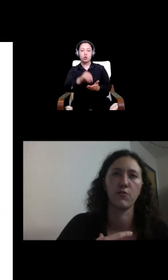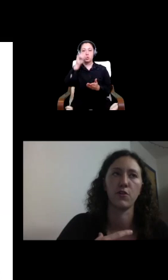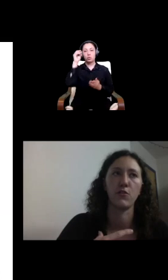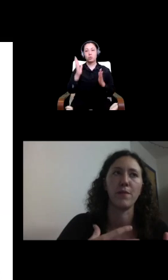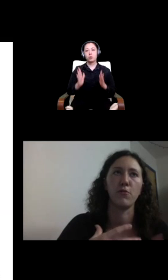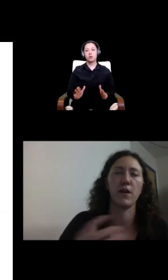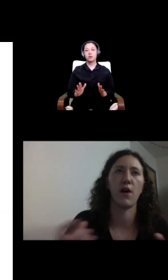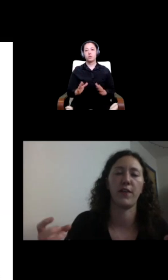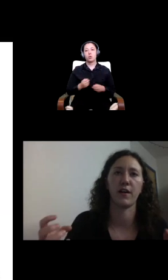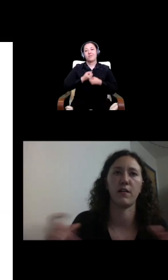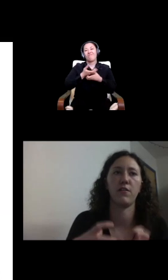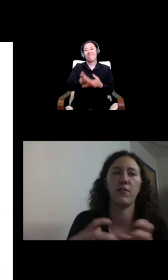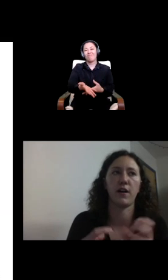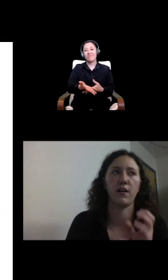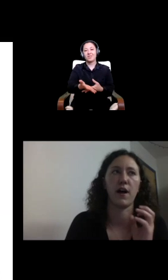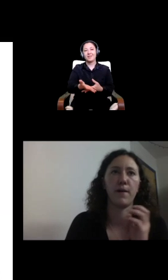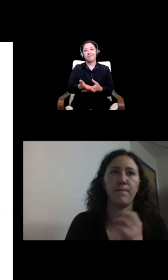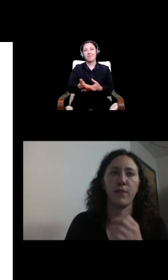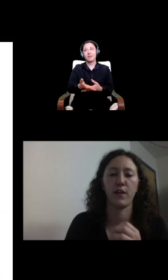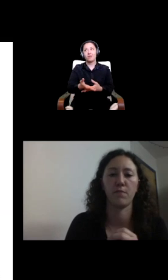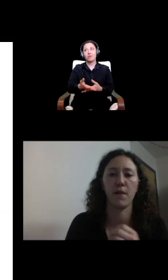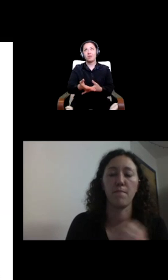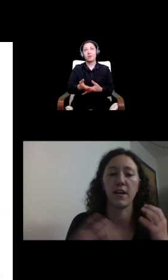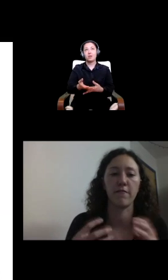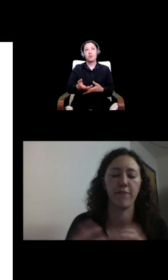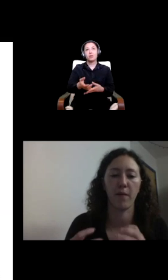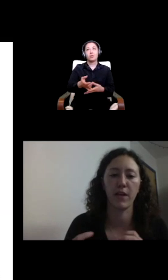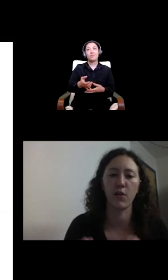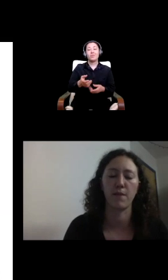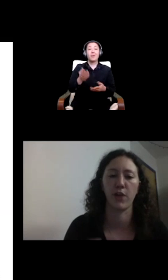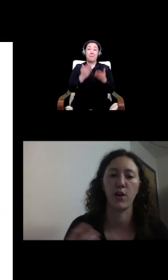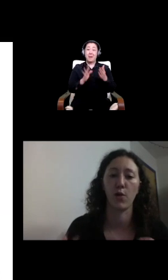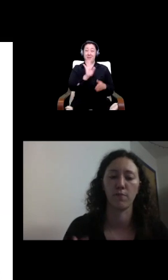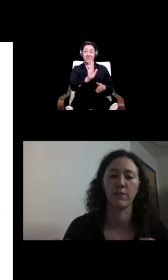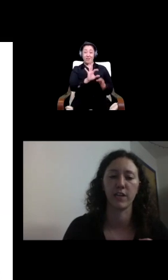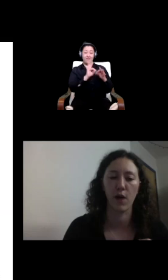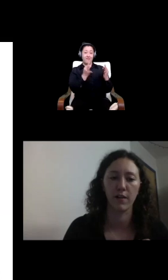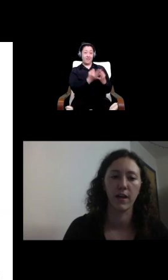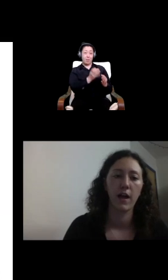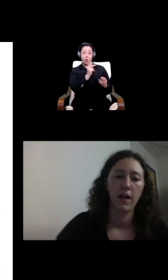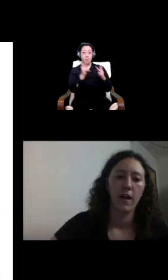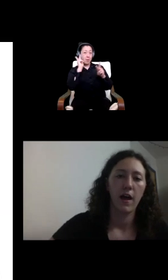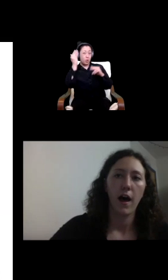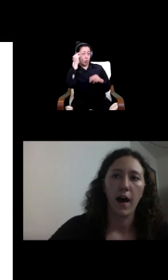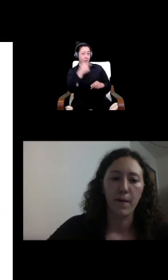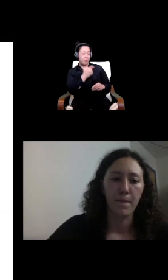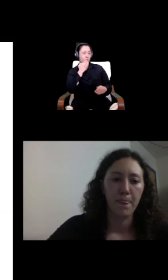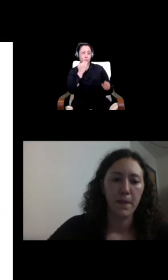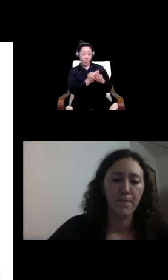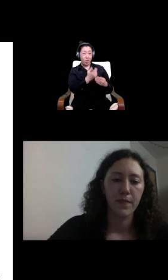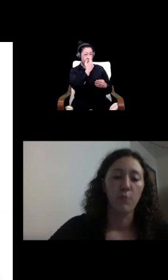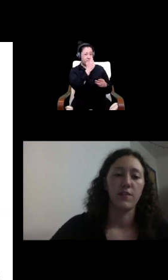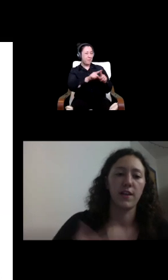ways to people they, people that know them well or their immediate family. With the sensory